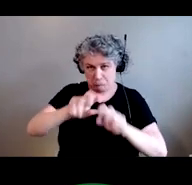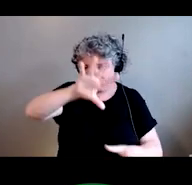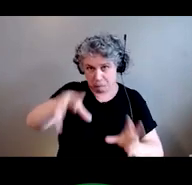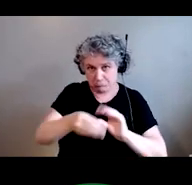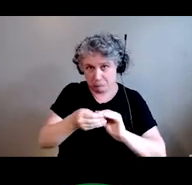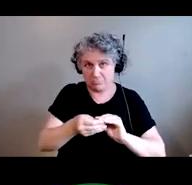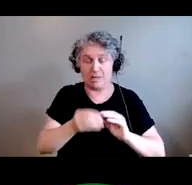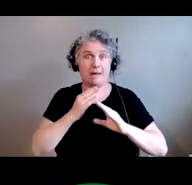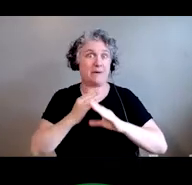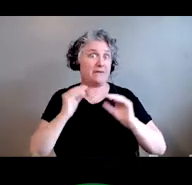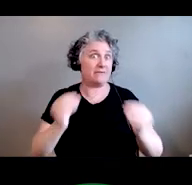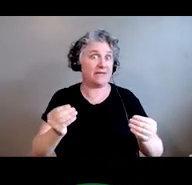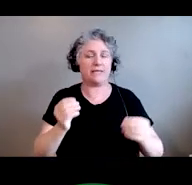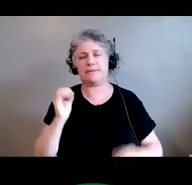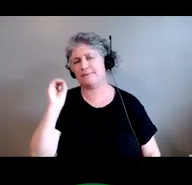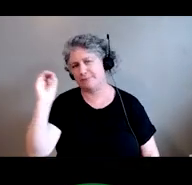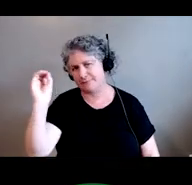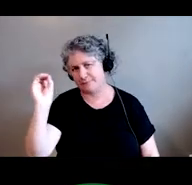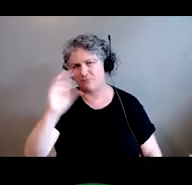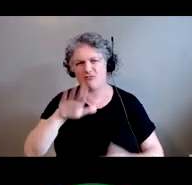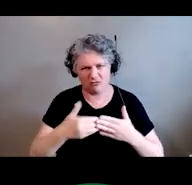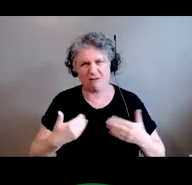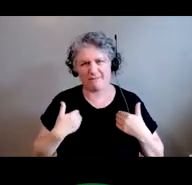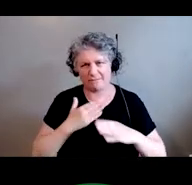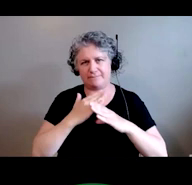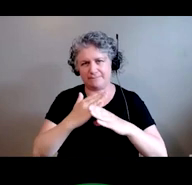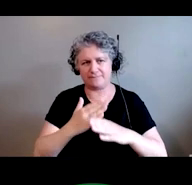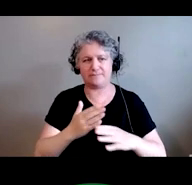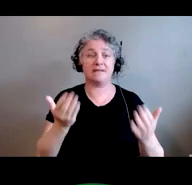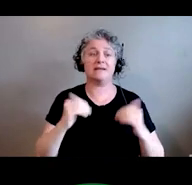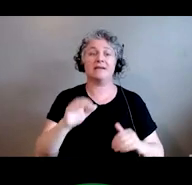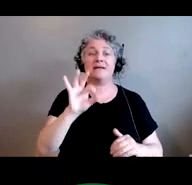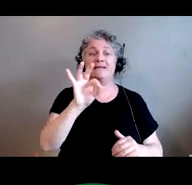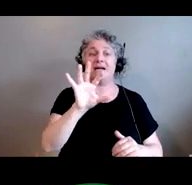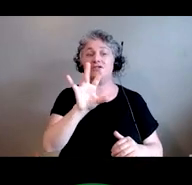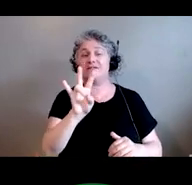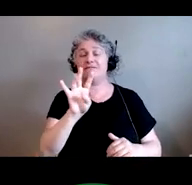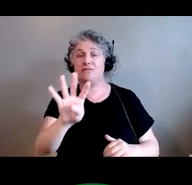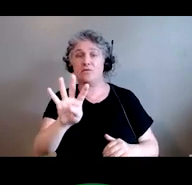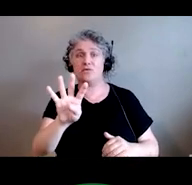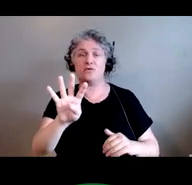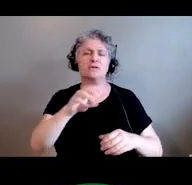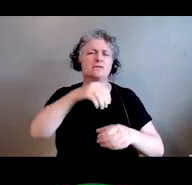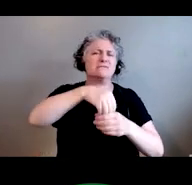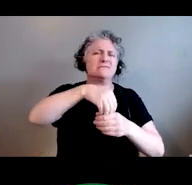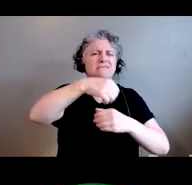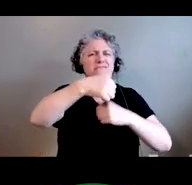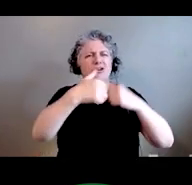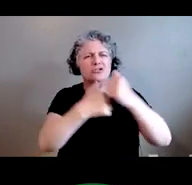So that could be a style of picnic table, a pit toilet, a parking lot, less than 5% were barrier-free.